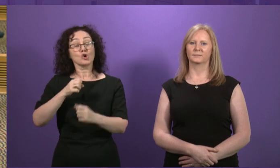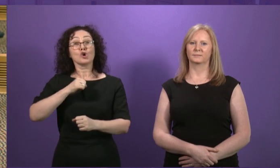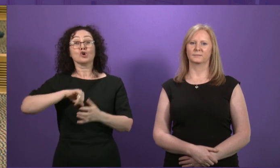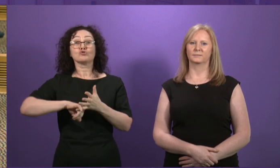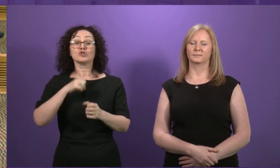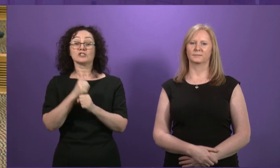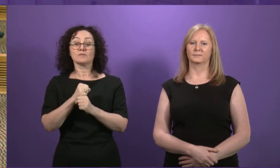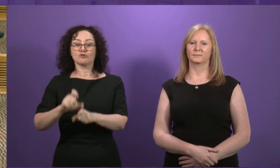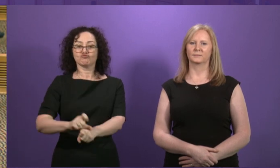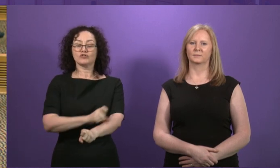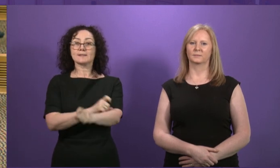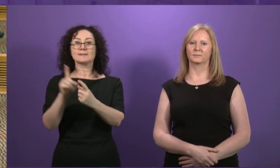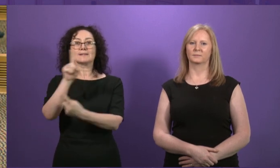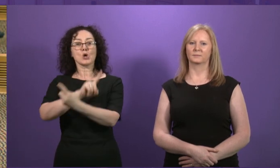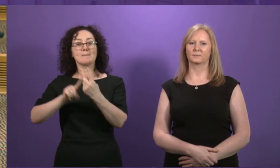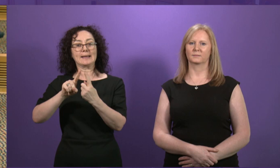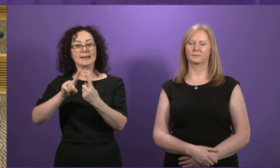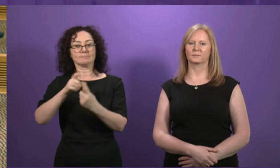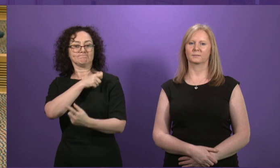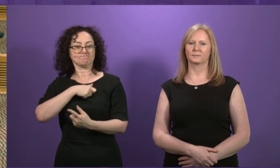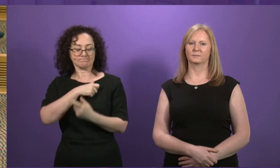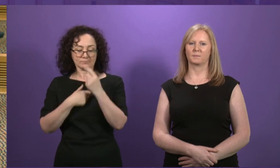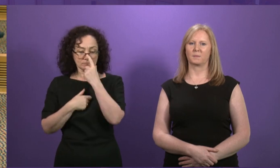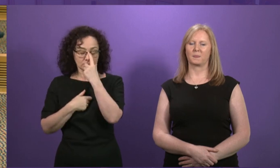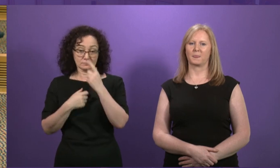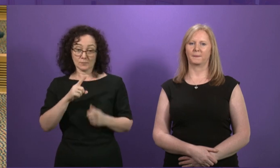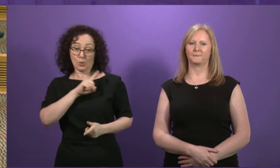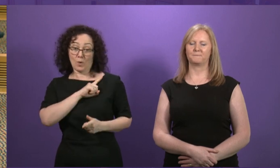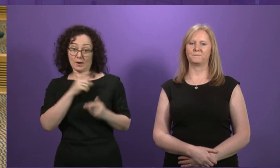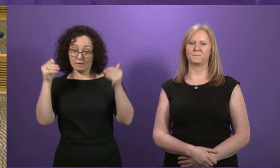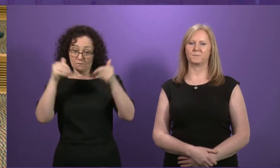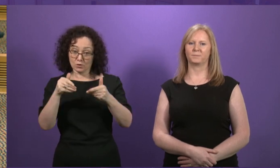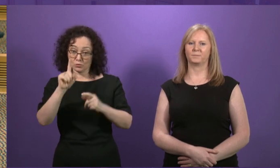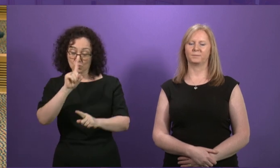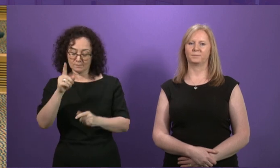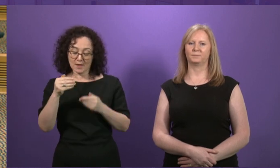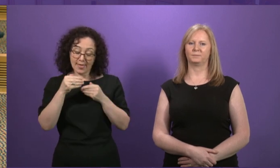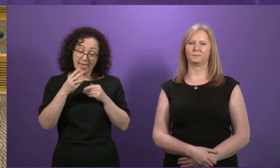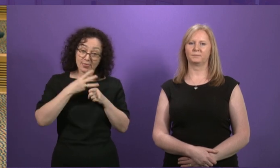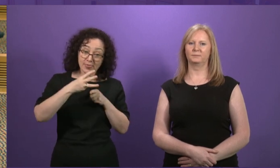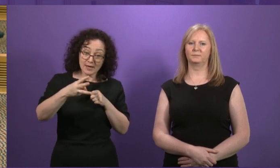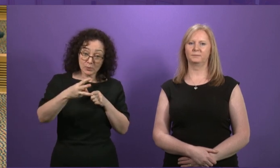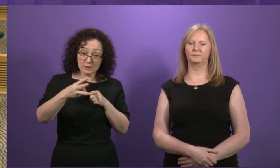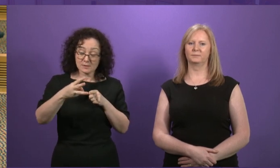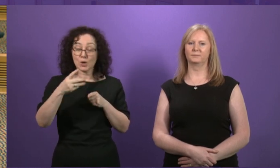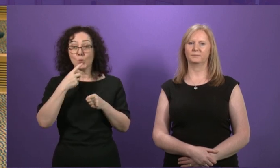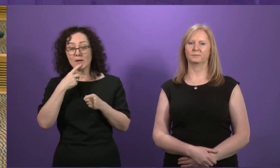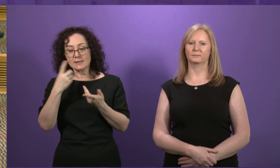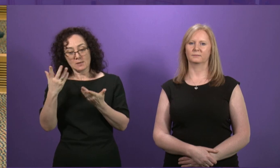We will be looking at how—just three weeks from tomorrow—we can secure medicine supplies